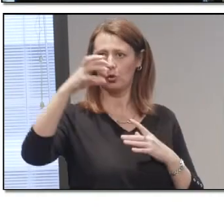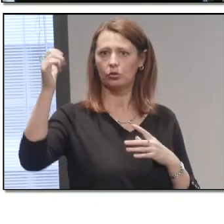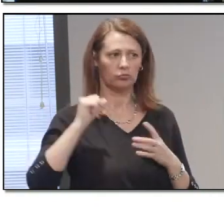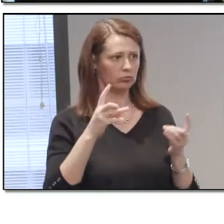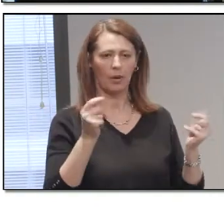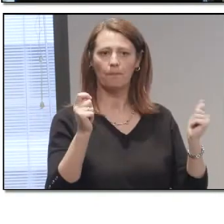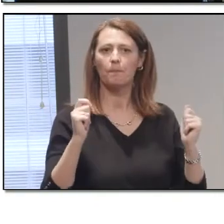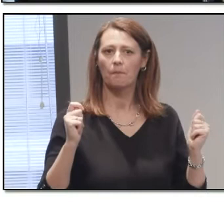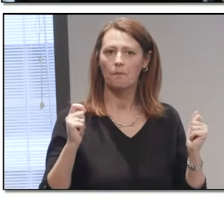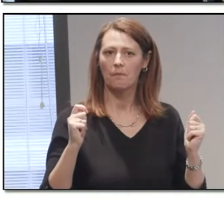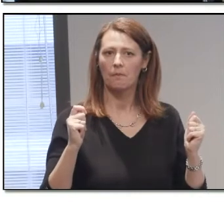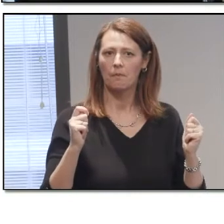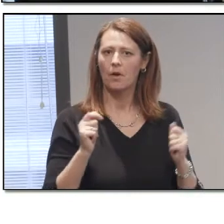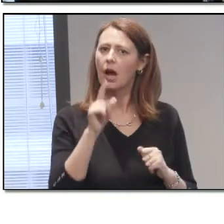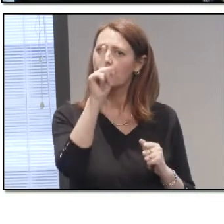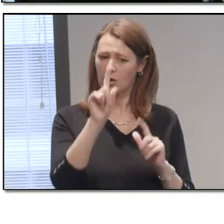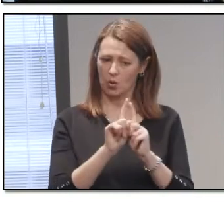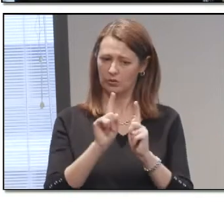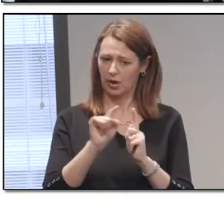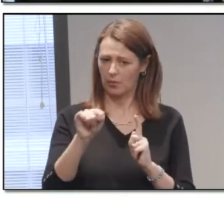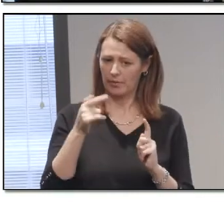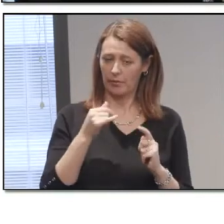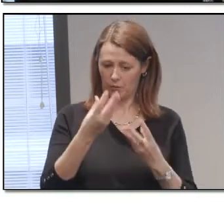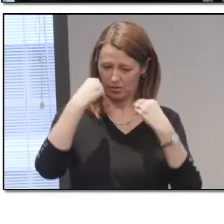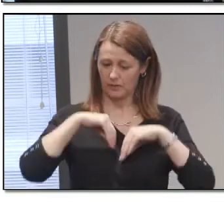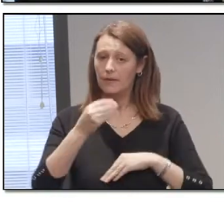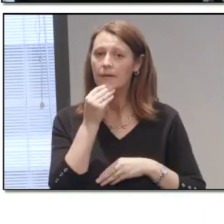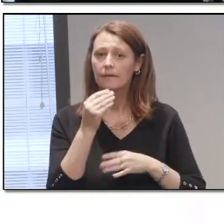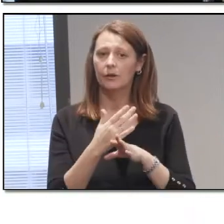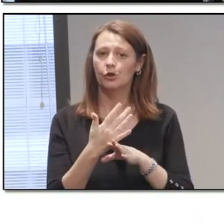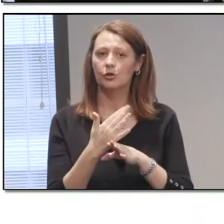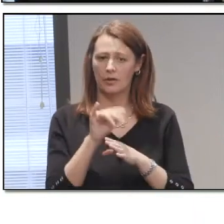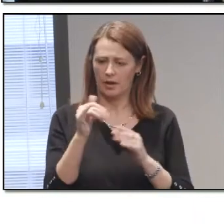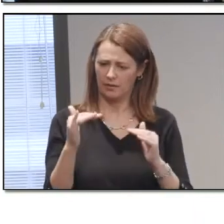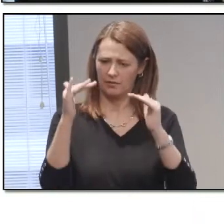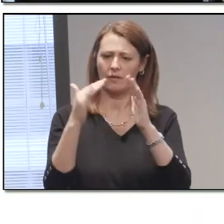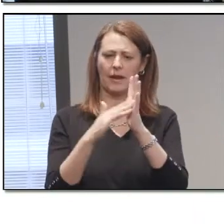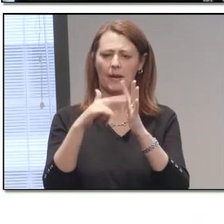but we also might consume some fish that have some elevated metals levels in them or in the